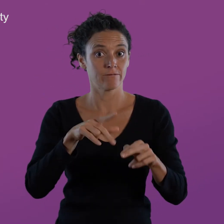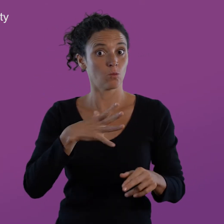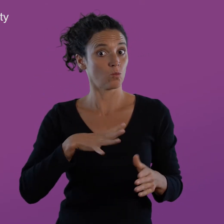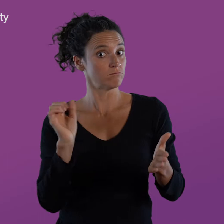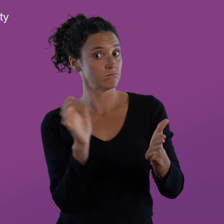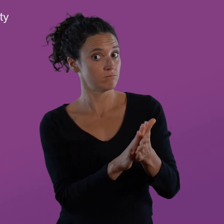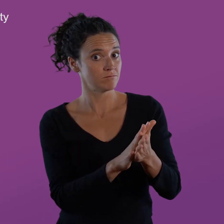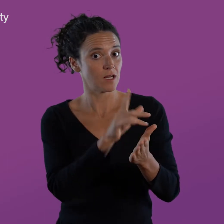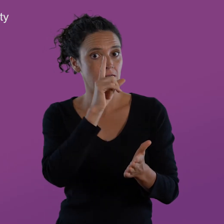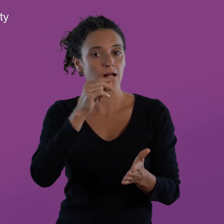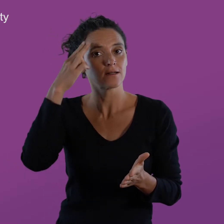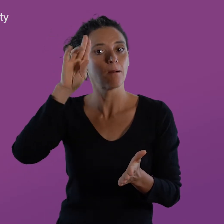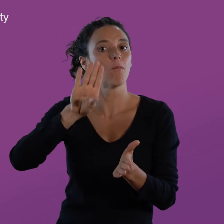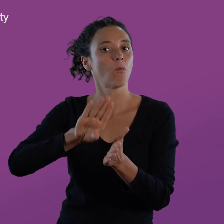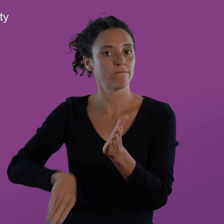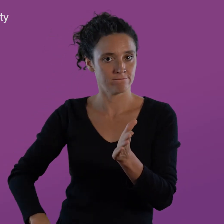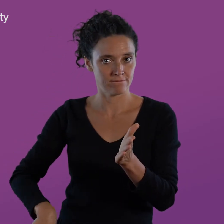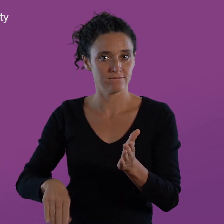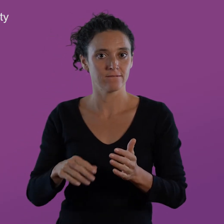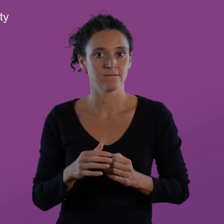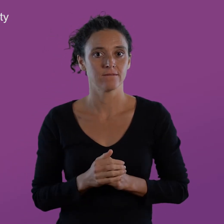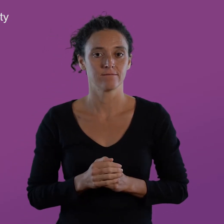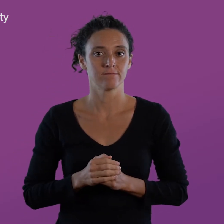If you do want us to publish your account of your experience, we can publish it without naming or identifying you.